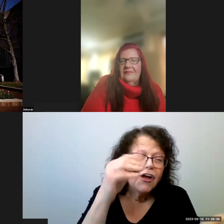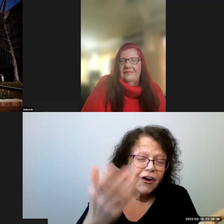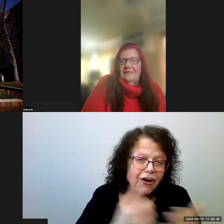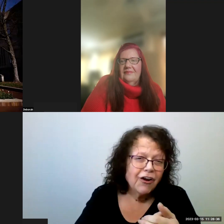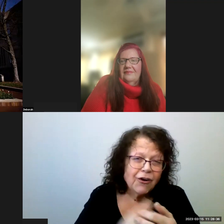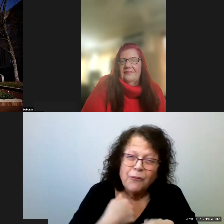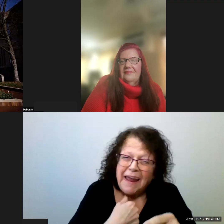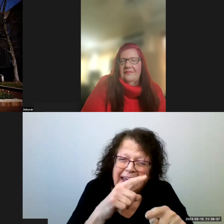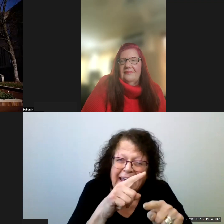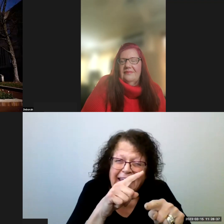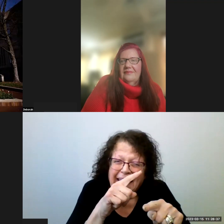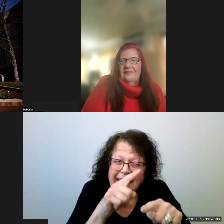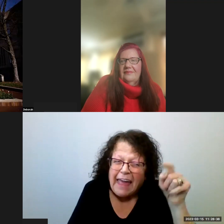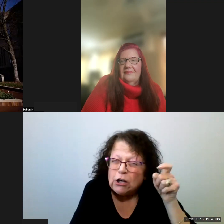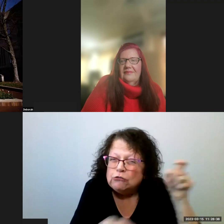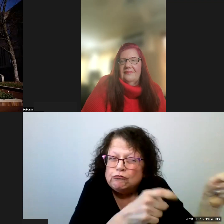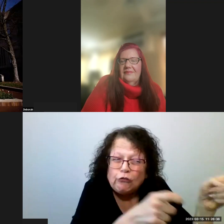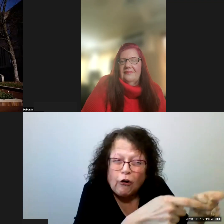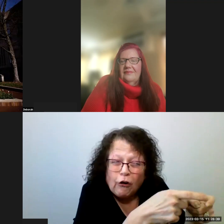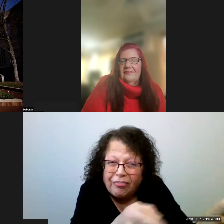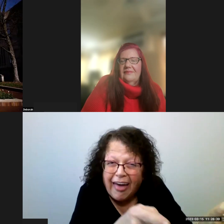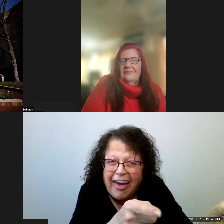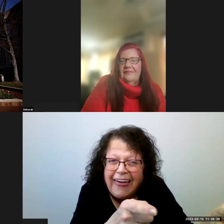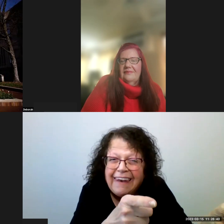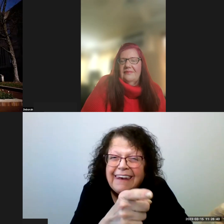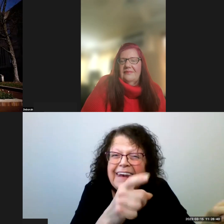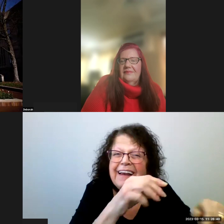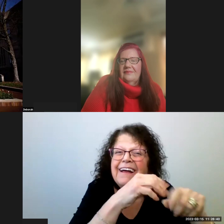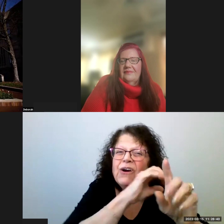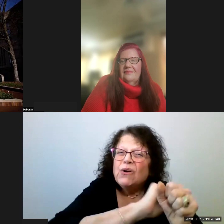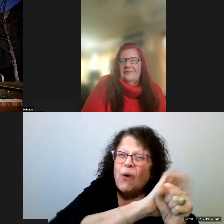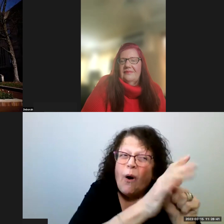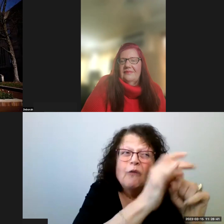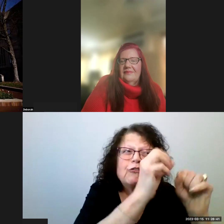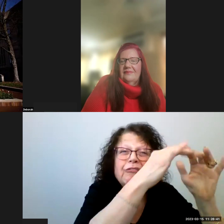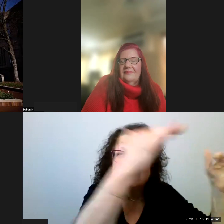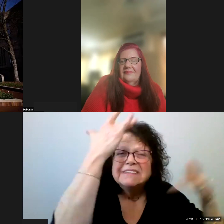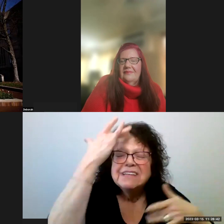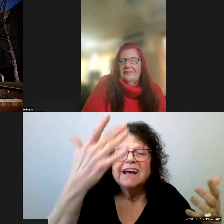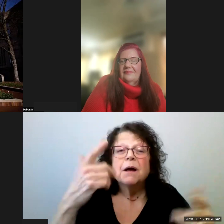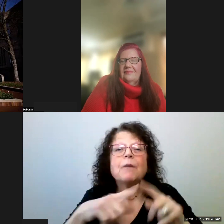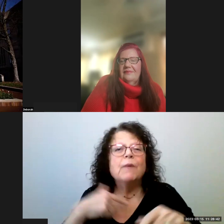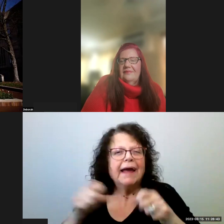is our own life. In our own life, we'll just keep getting our shots and keep moving forward